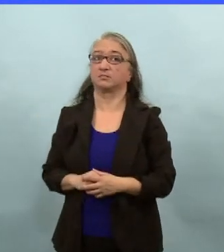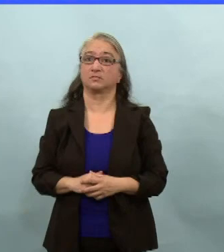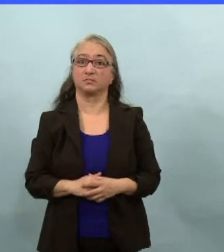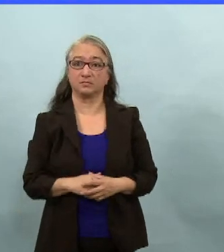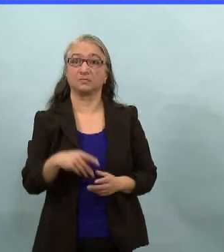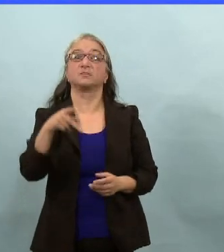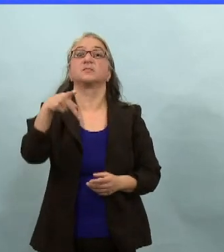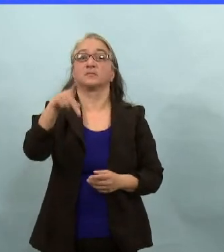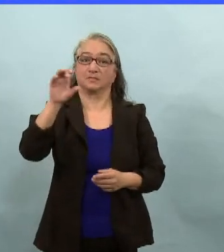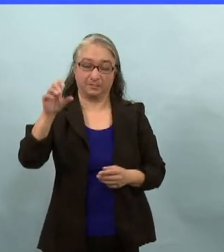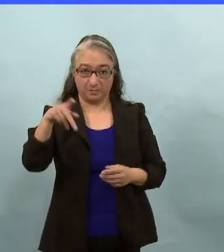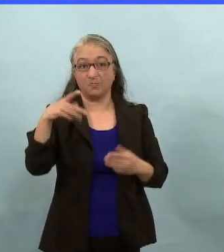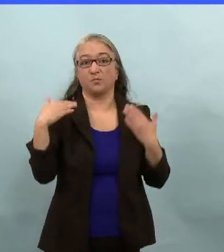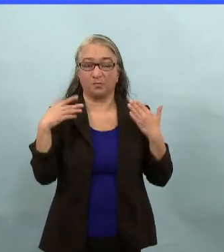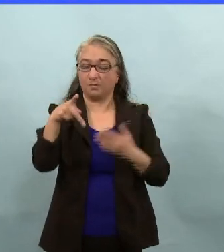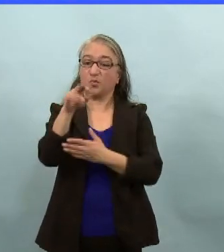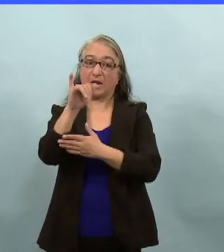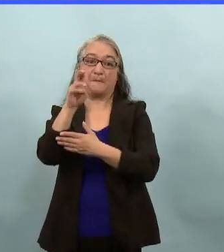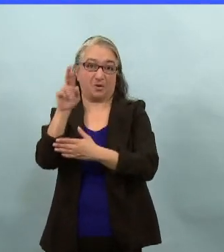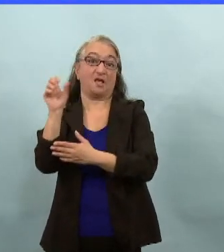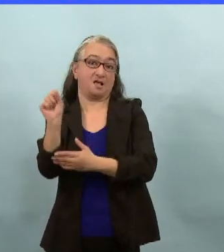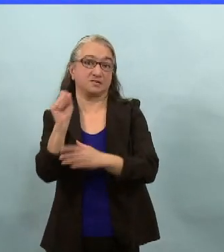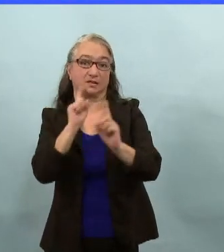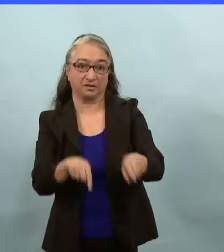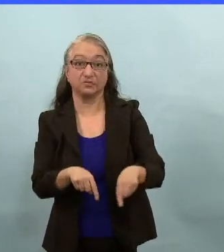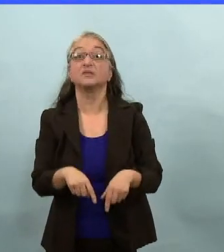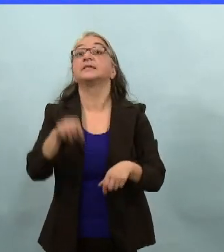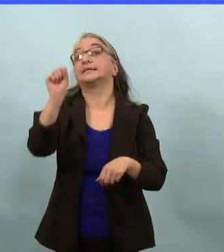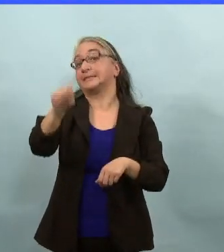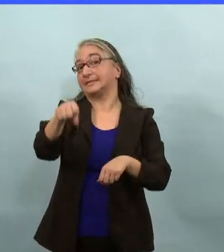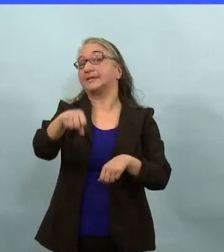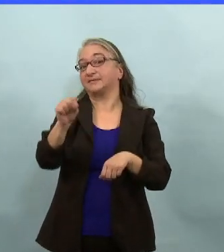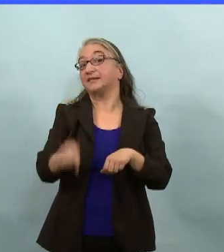what that will look like from northern manitoba but i think it's the most important thing here